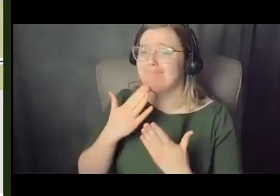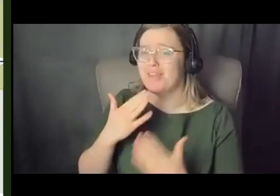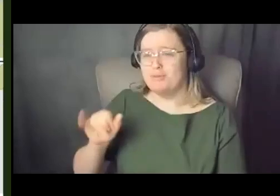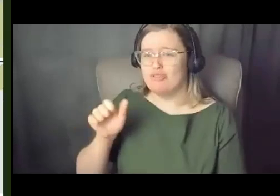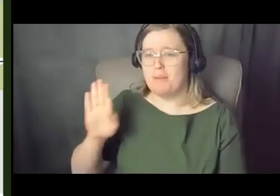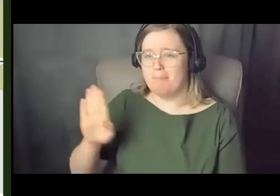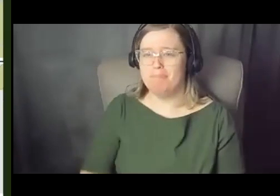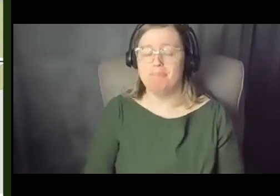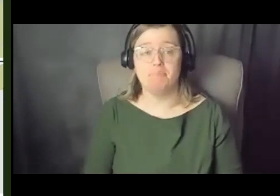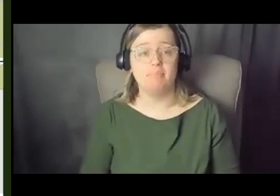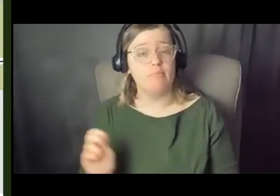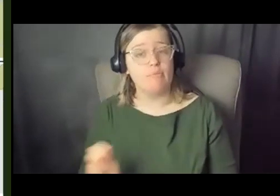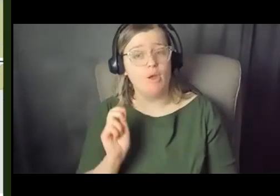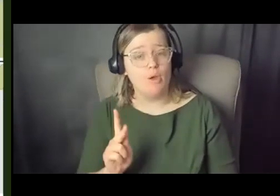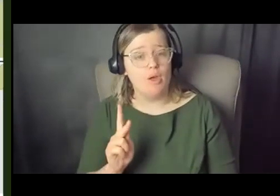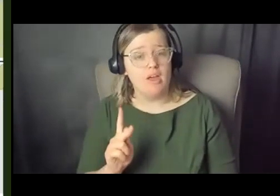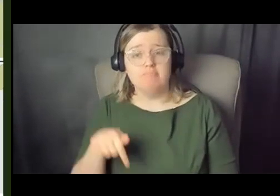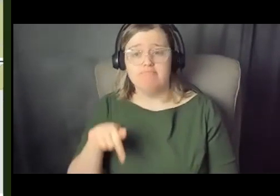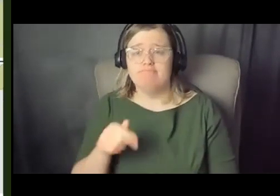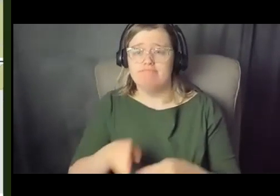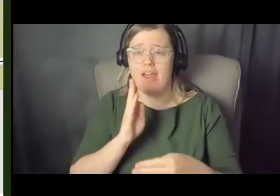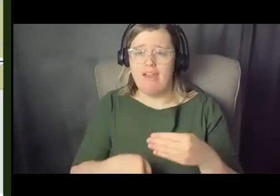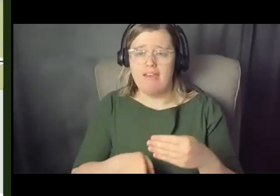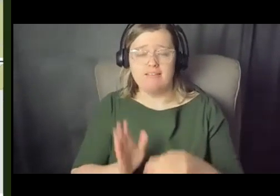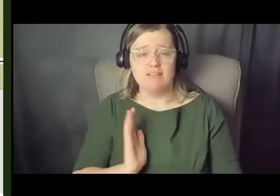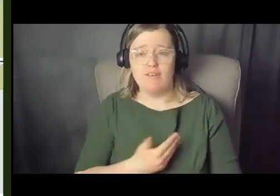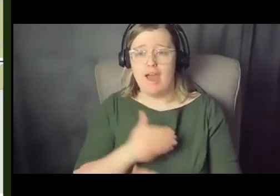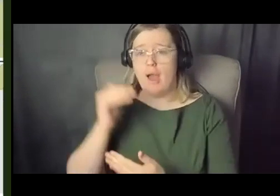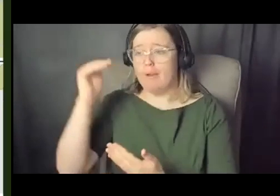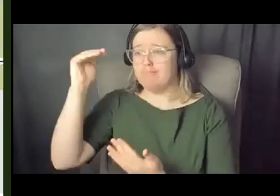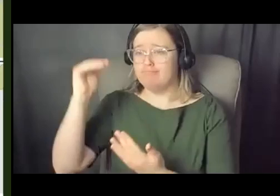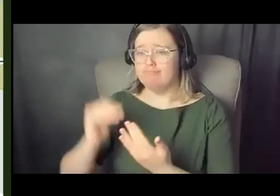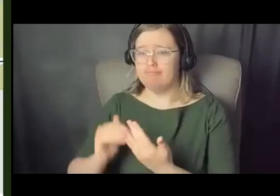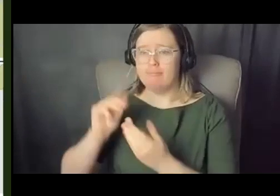All right. We have come to the end of our list of questions, but I do want